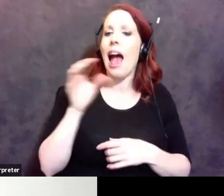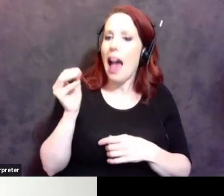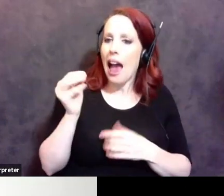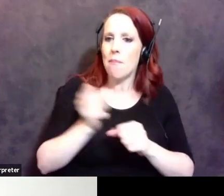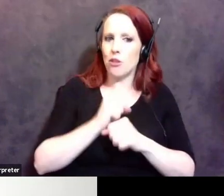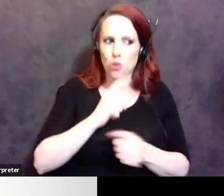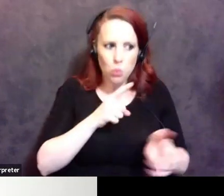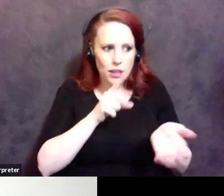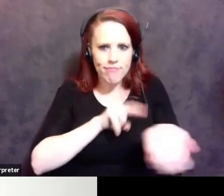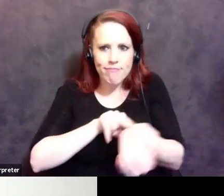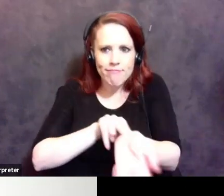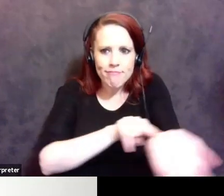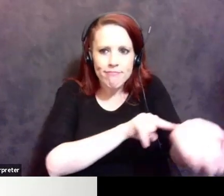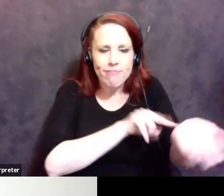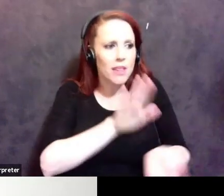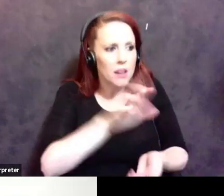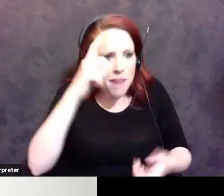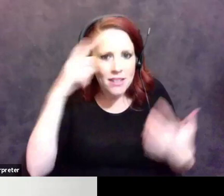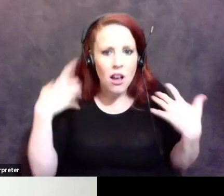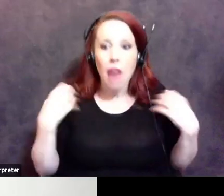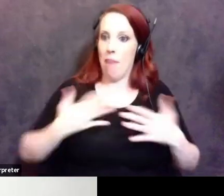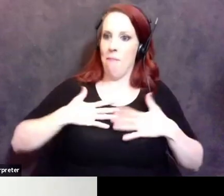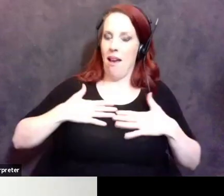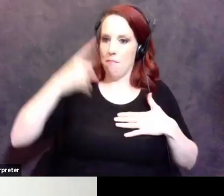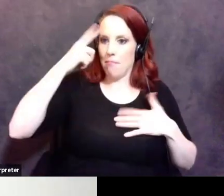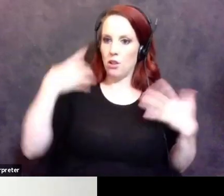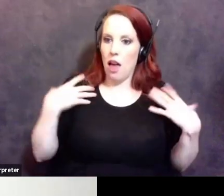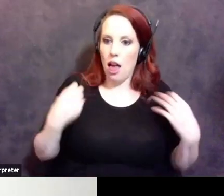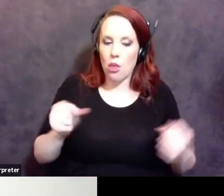in on their mental health and I am checking in on my own mental health? Melinda, I remember